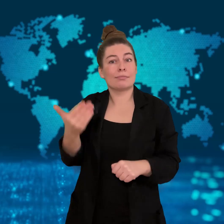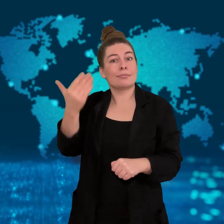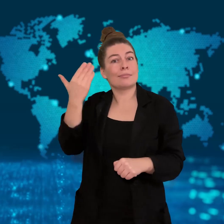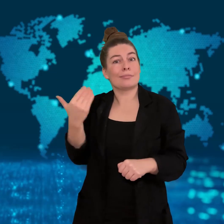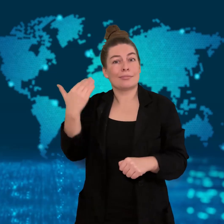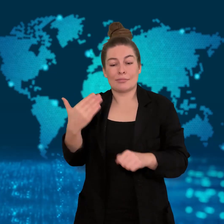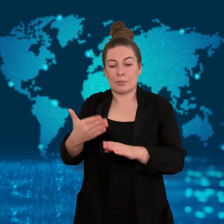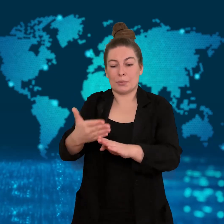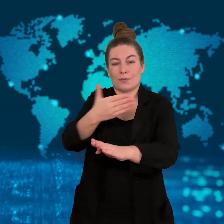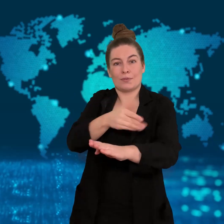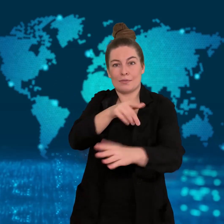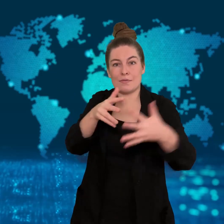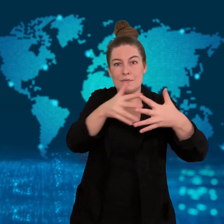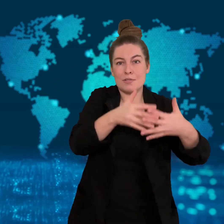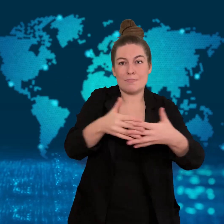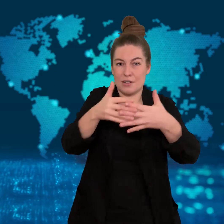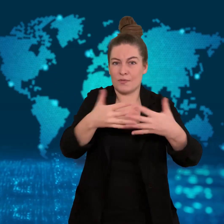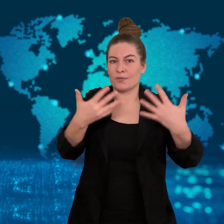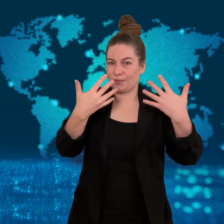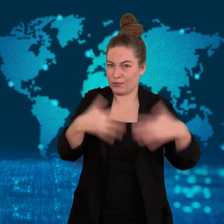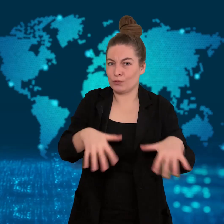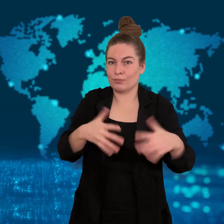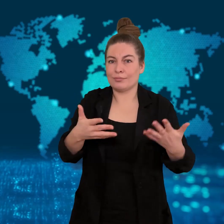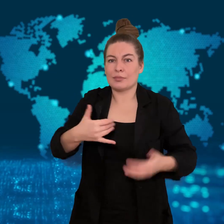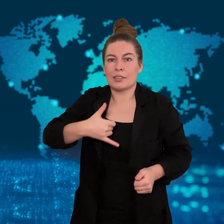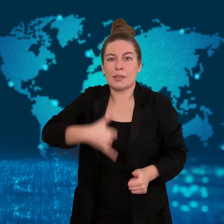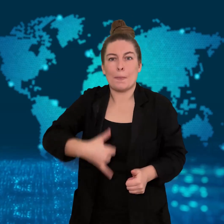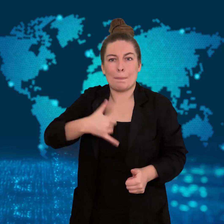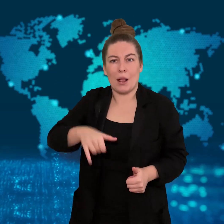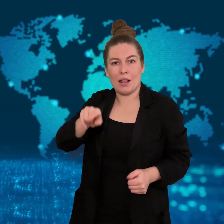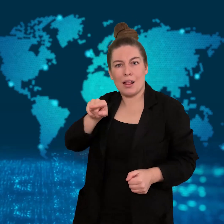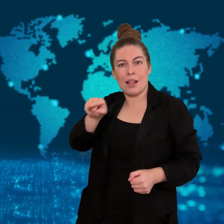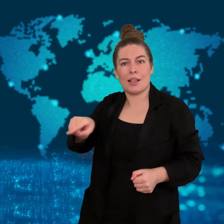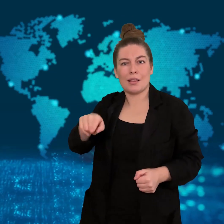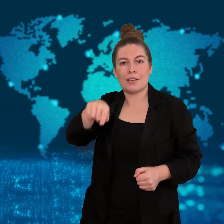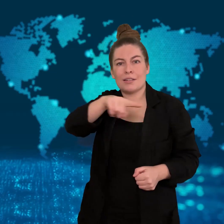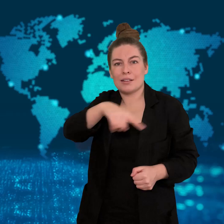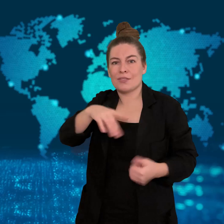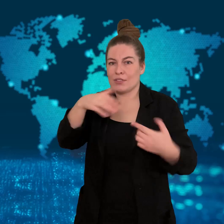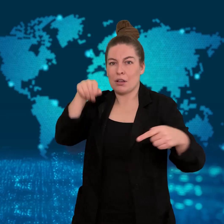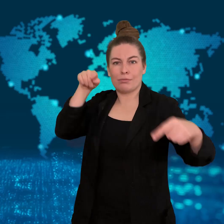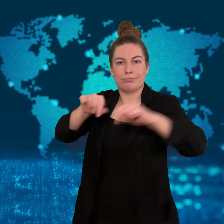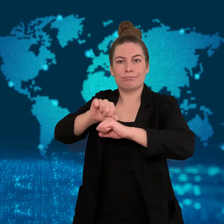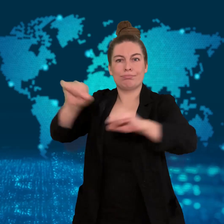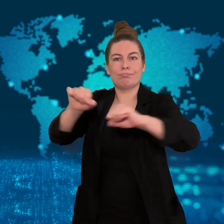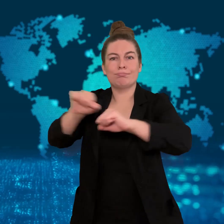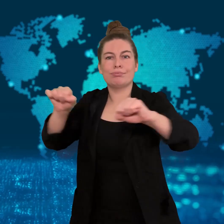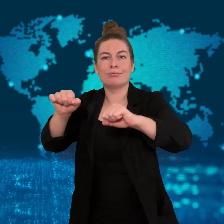However, the Jordan attack was the worst.